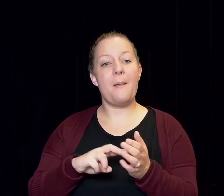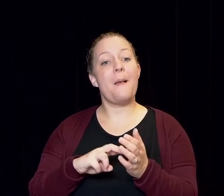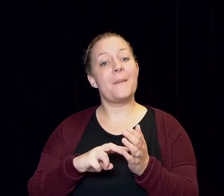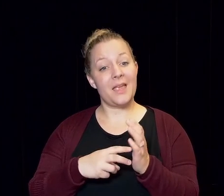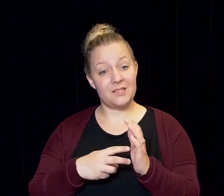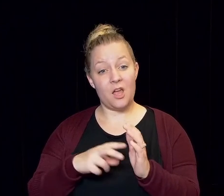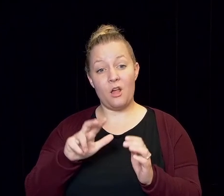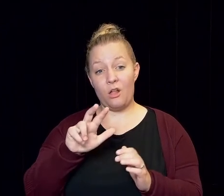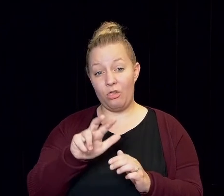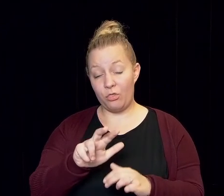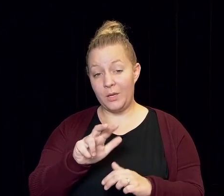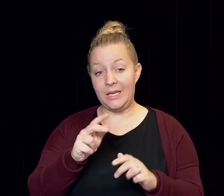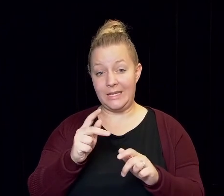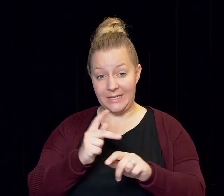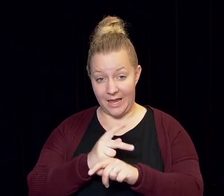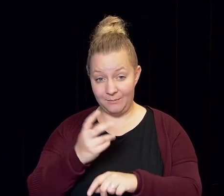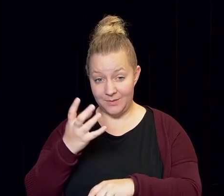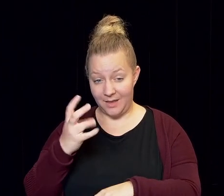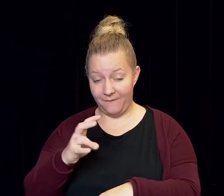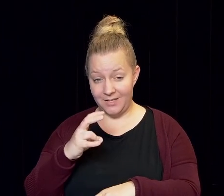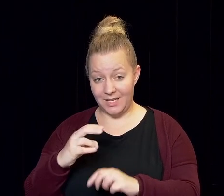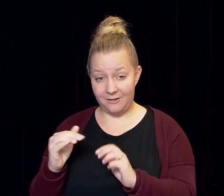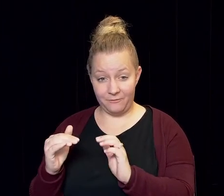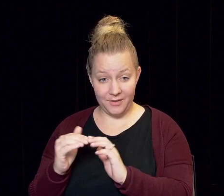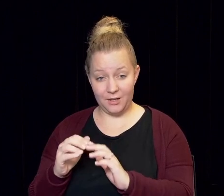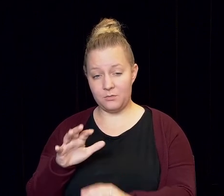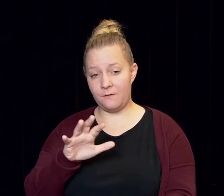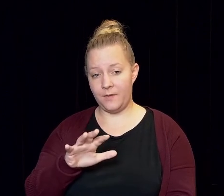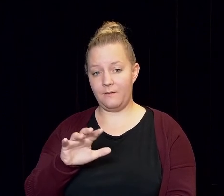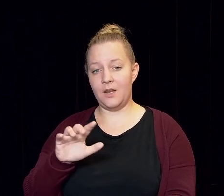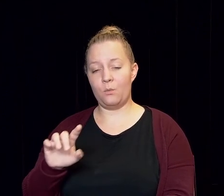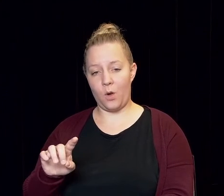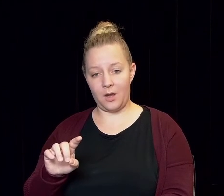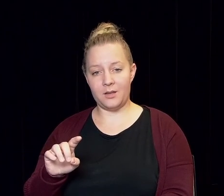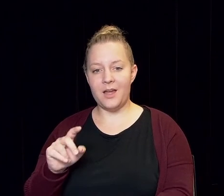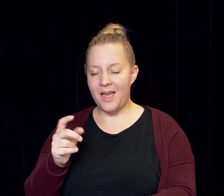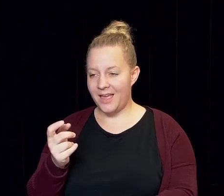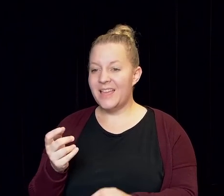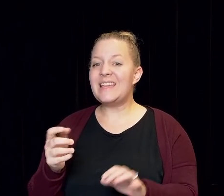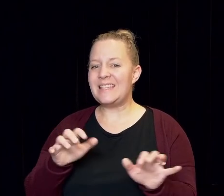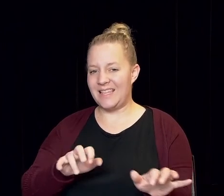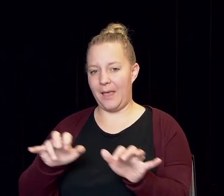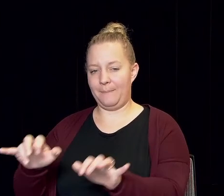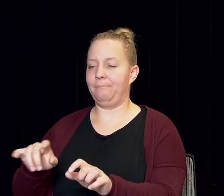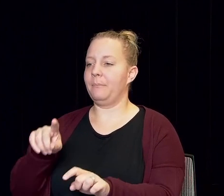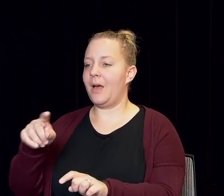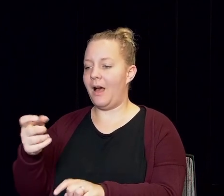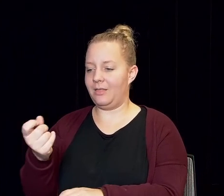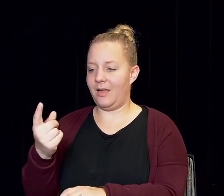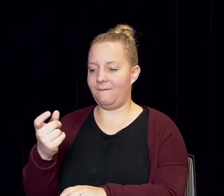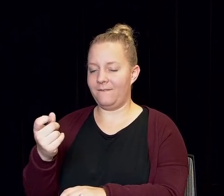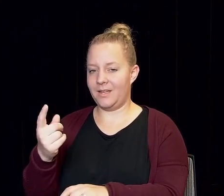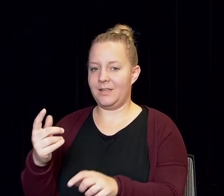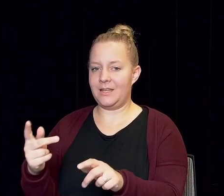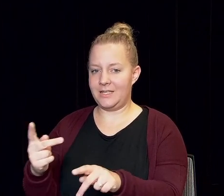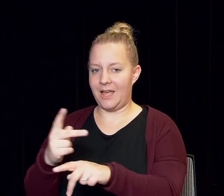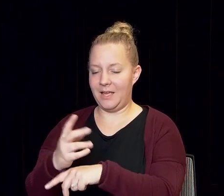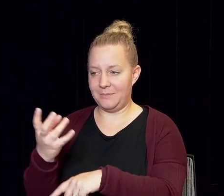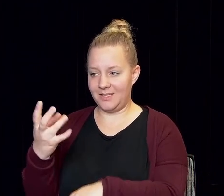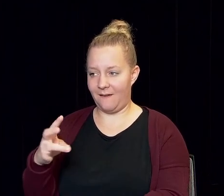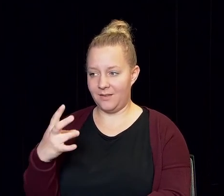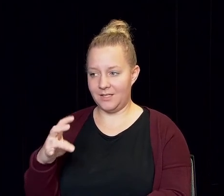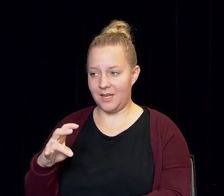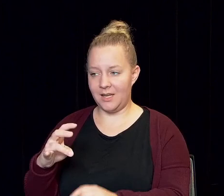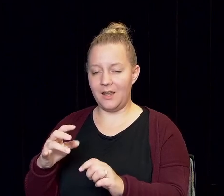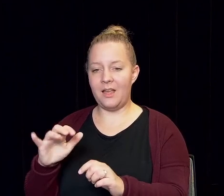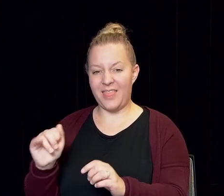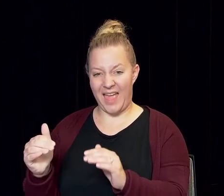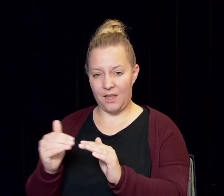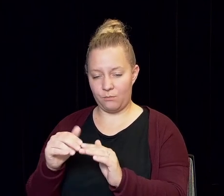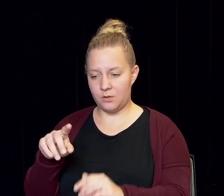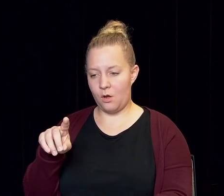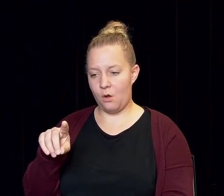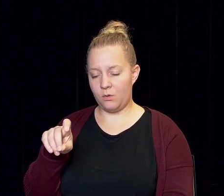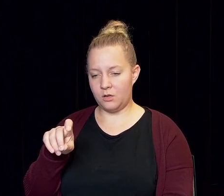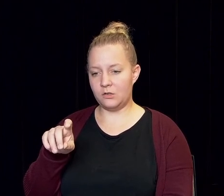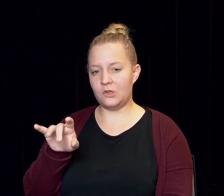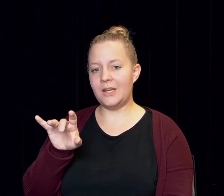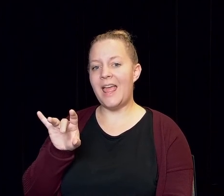and when I do that I get 51. And same thing over here, 11 times 17 and when I do that I get 187.